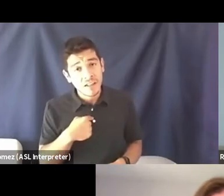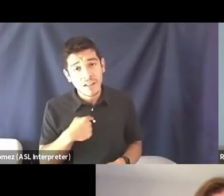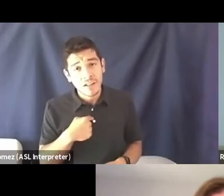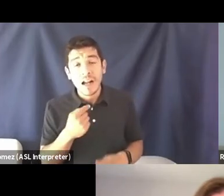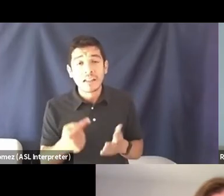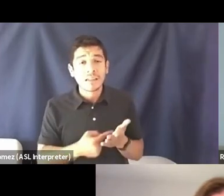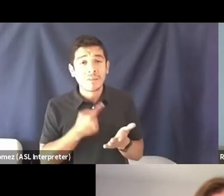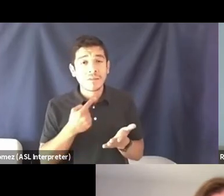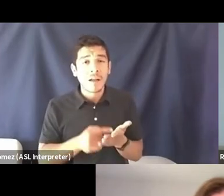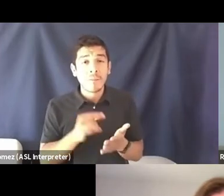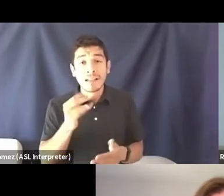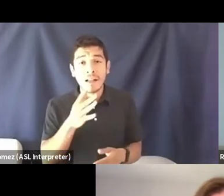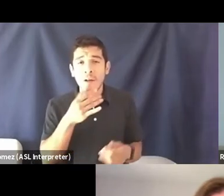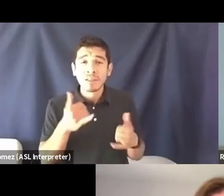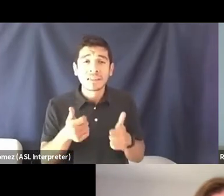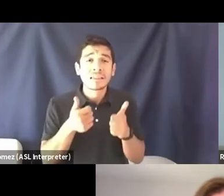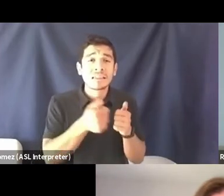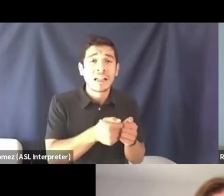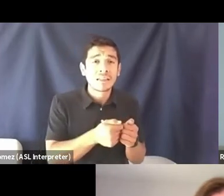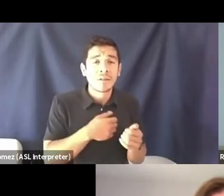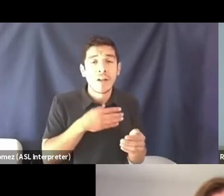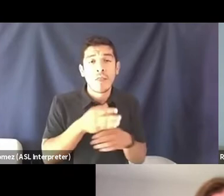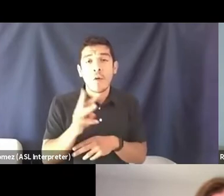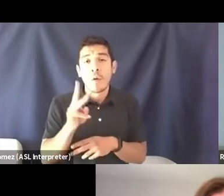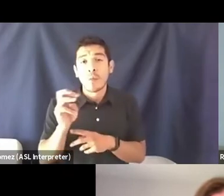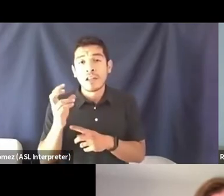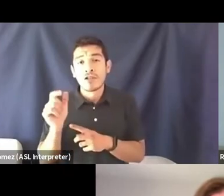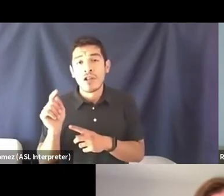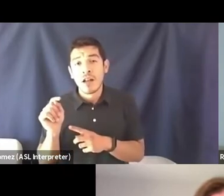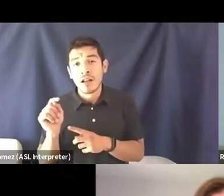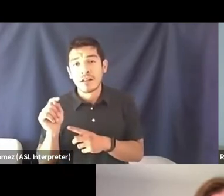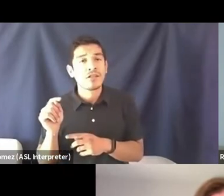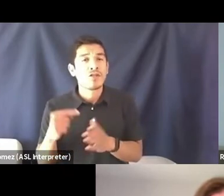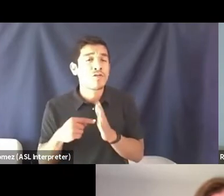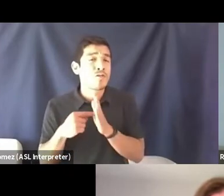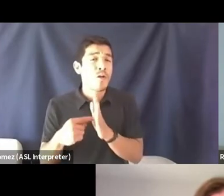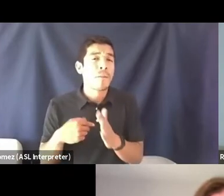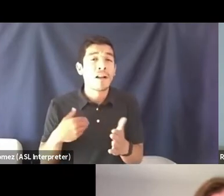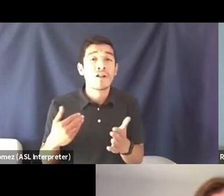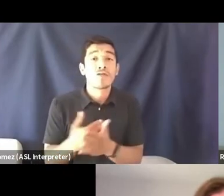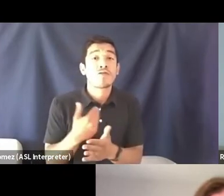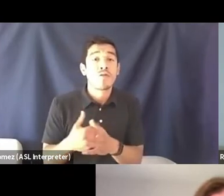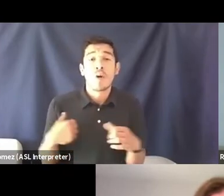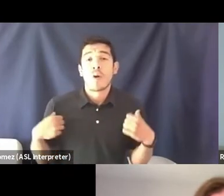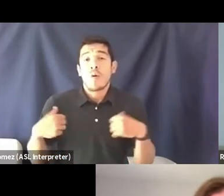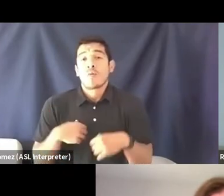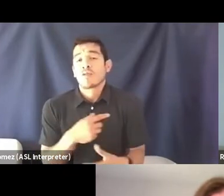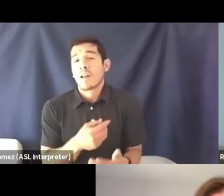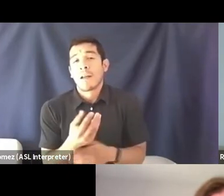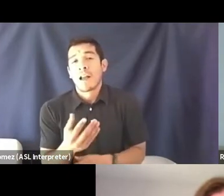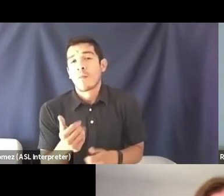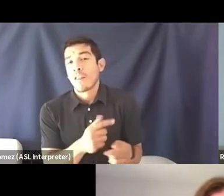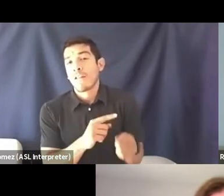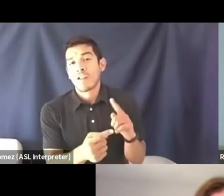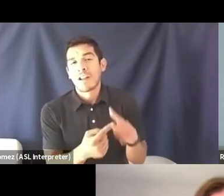she would still text me through WeChat. Showing me the new coat she bought with her friends, things like that.